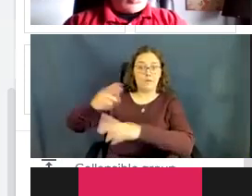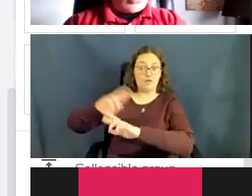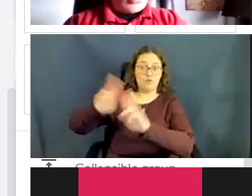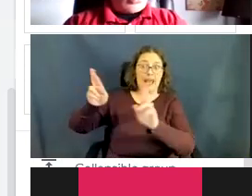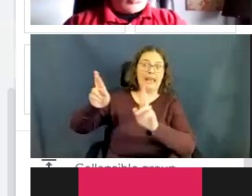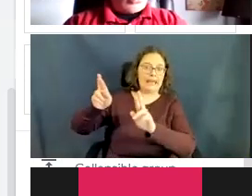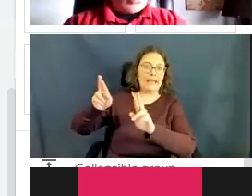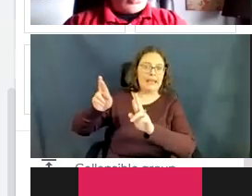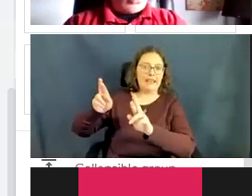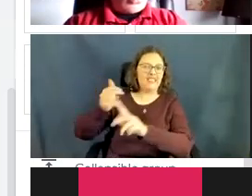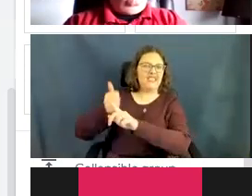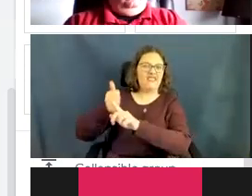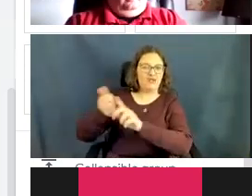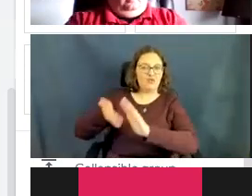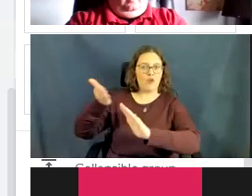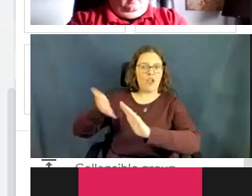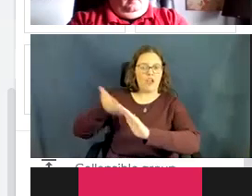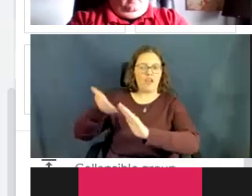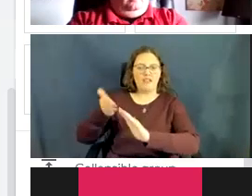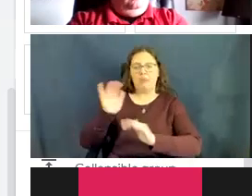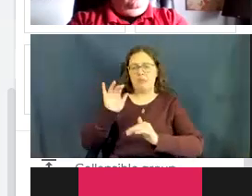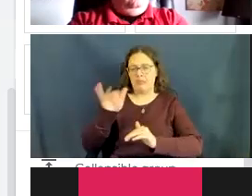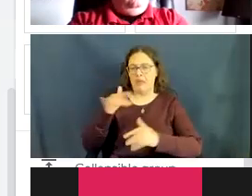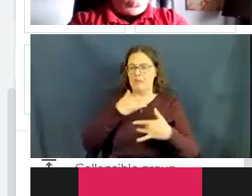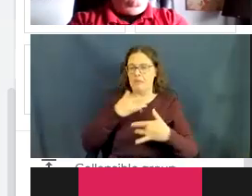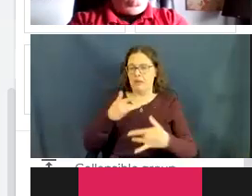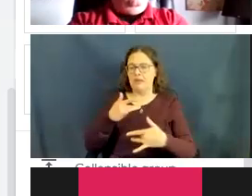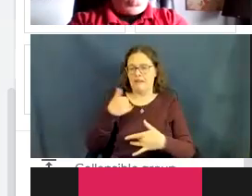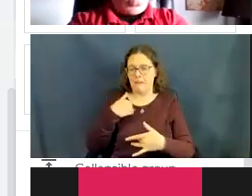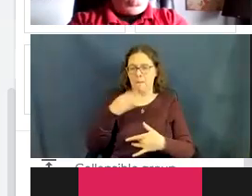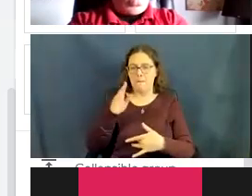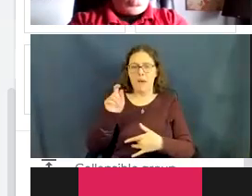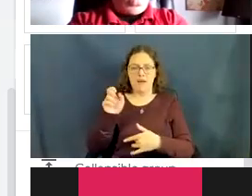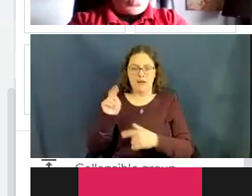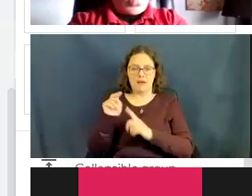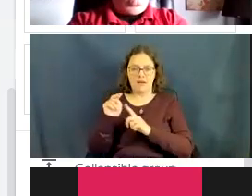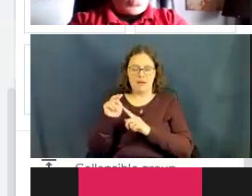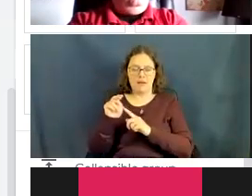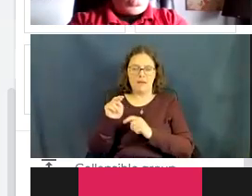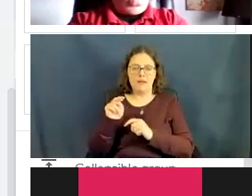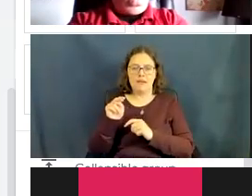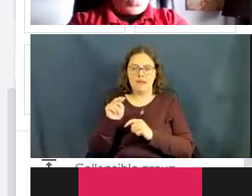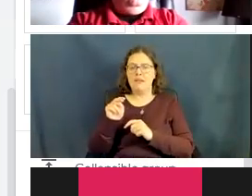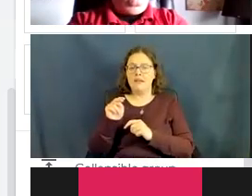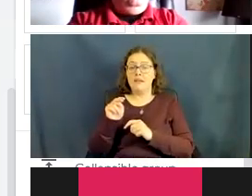one, you have breached the students confidential information because anyone from the state can click and have access to that information.